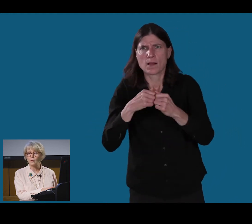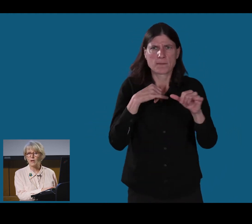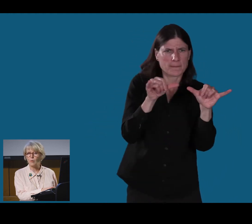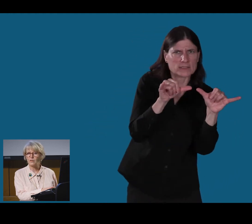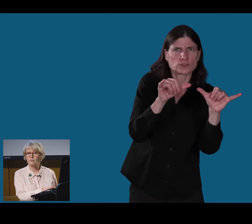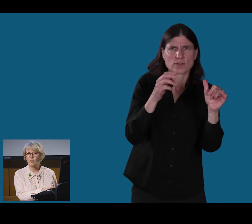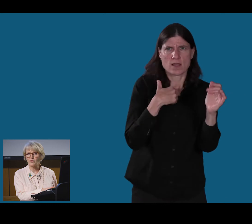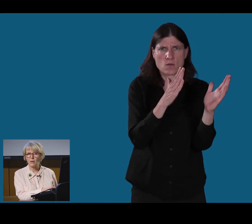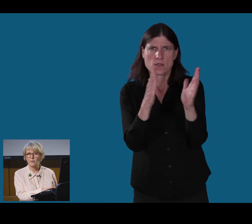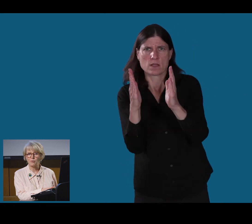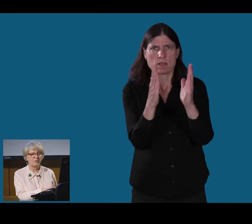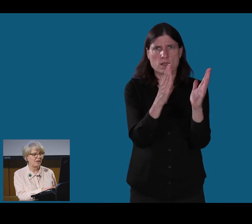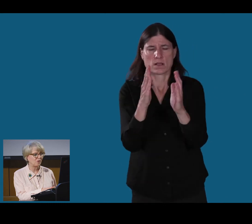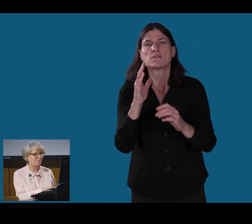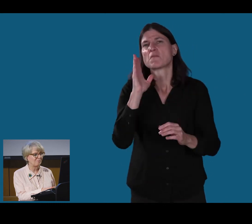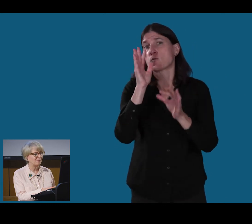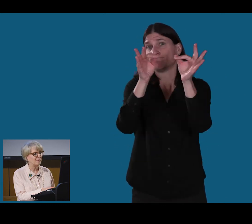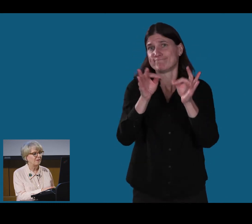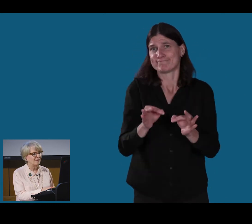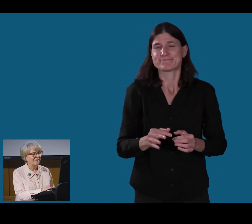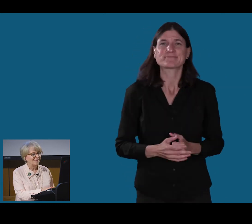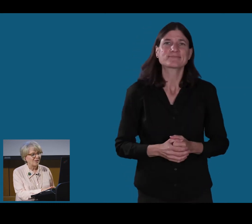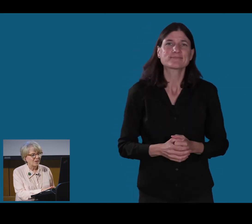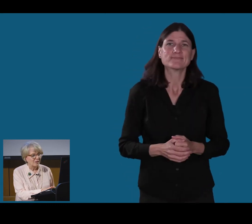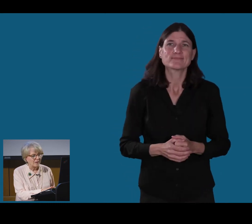what I wanted to focus on in this presentation.